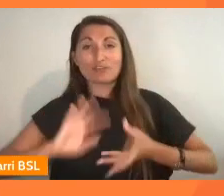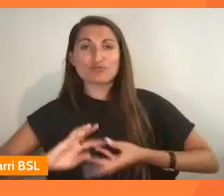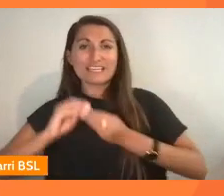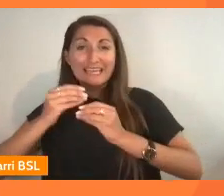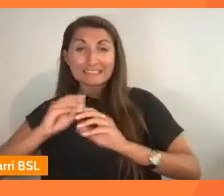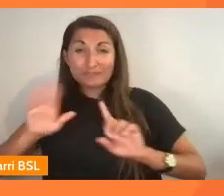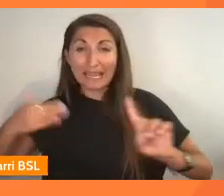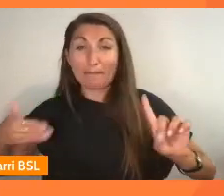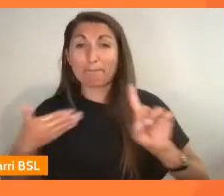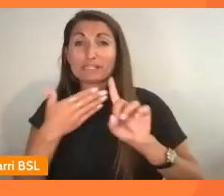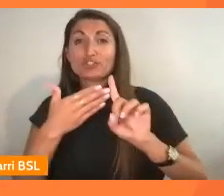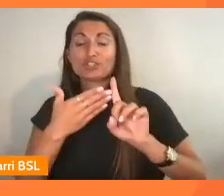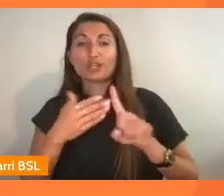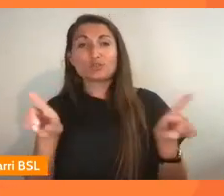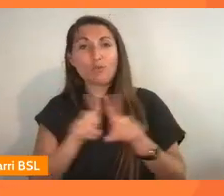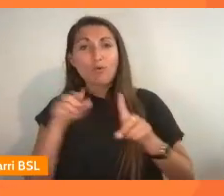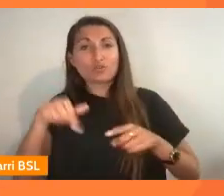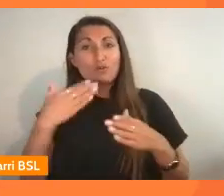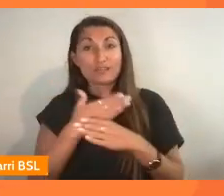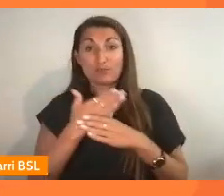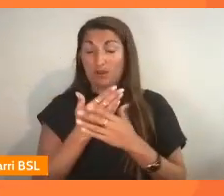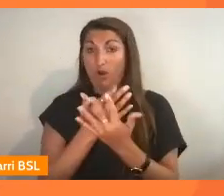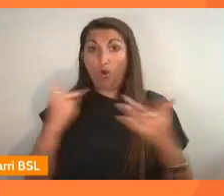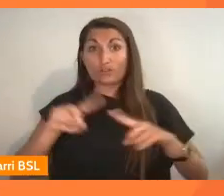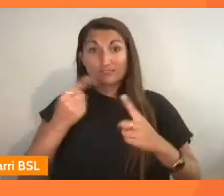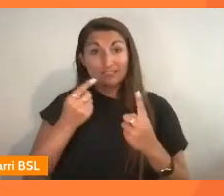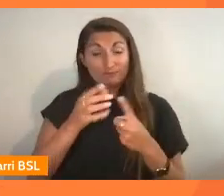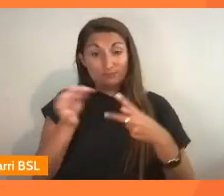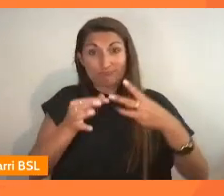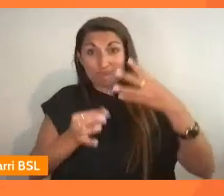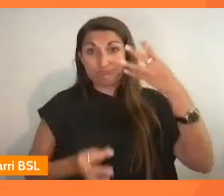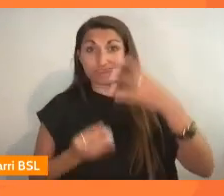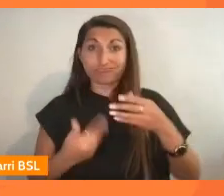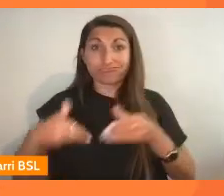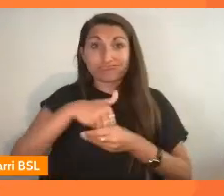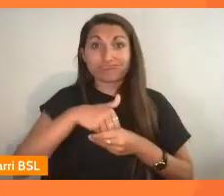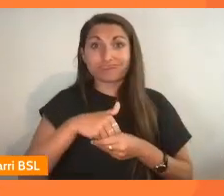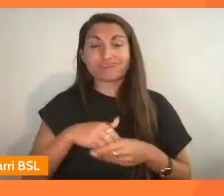which has many, many moving parts and that celebrates many voices,